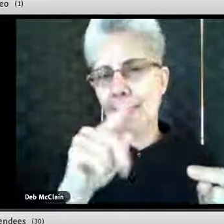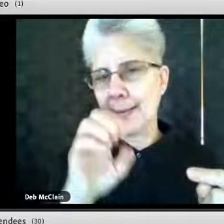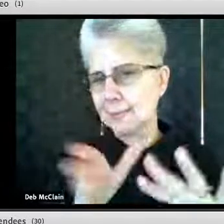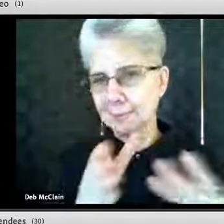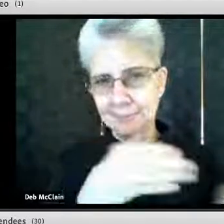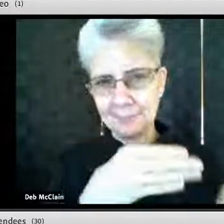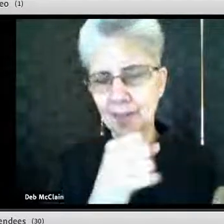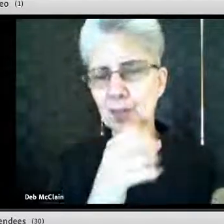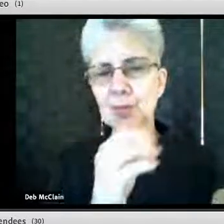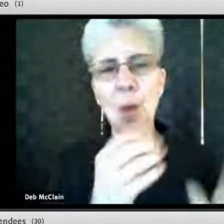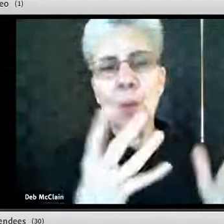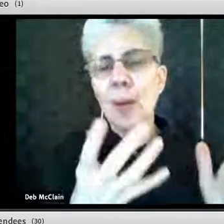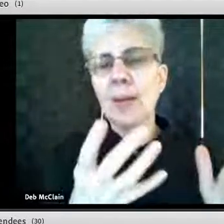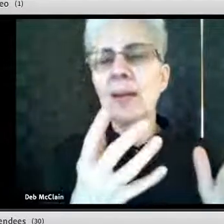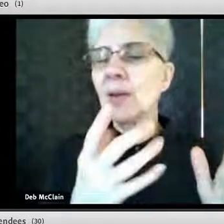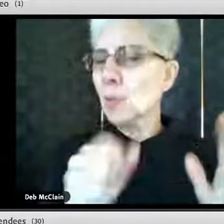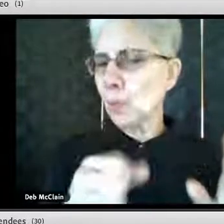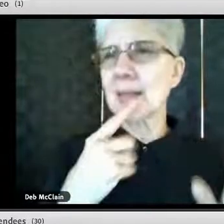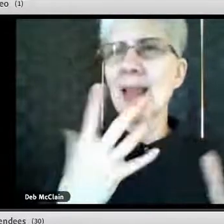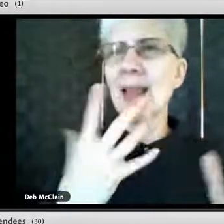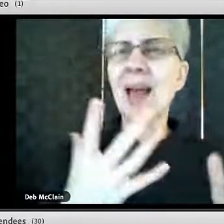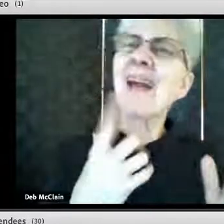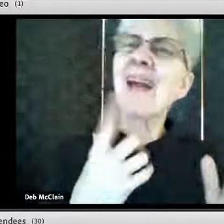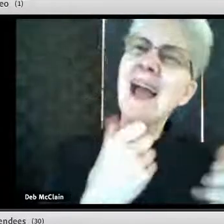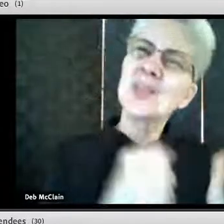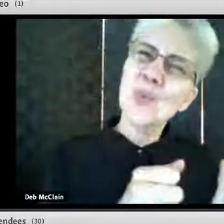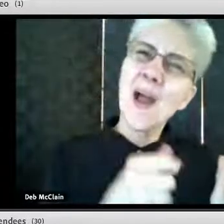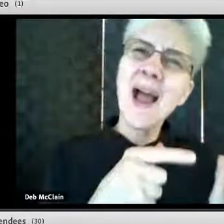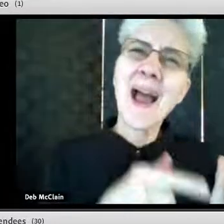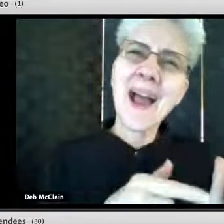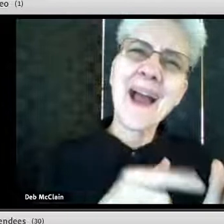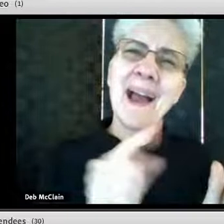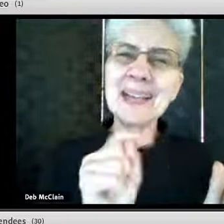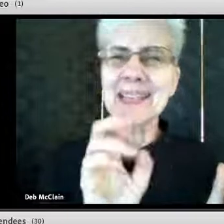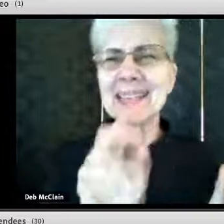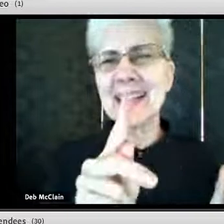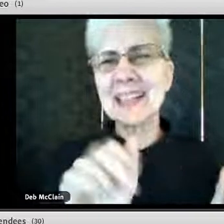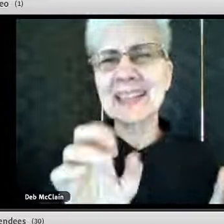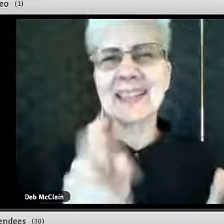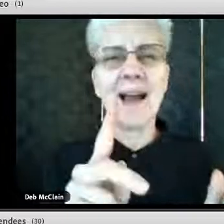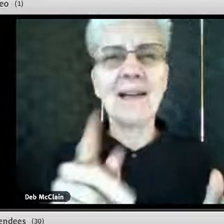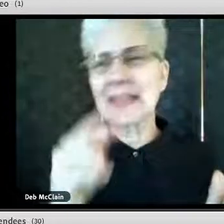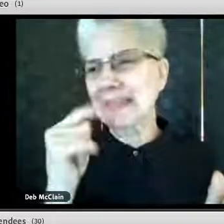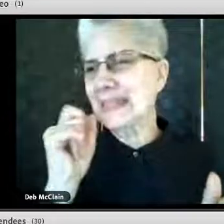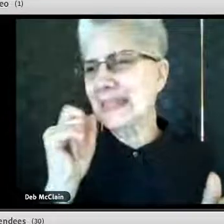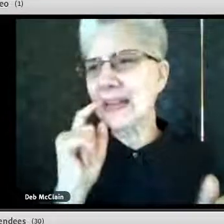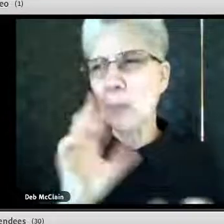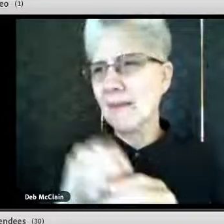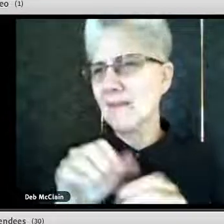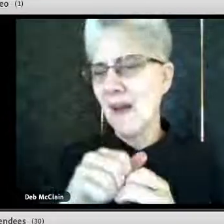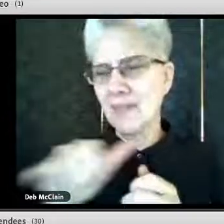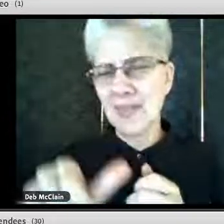So you can say... I tried TikTok. Our teens really didn't engage on me in there.